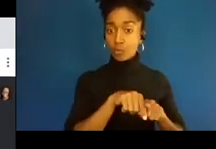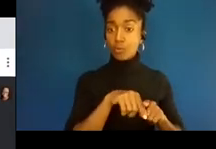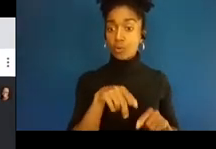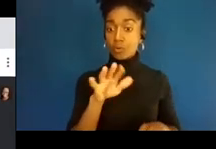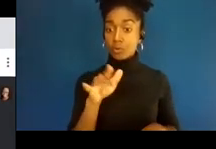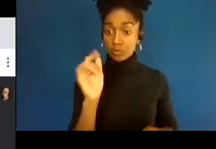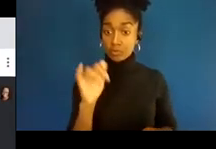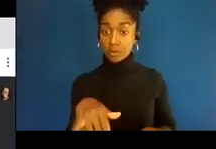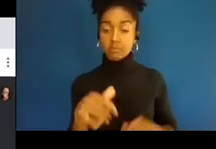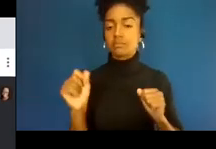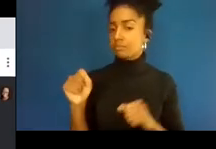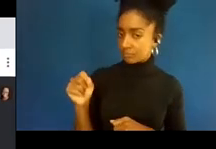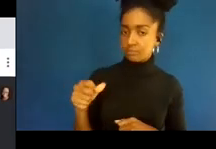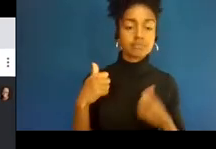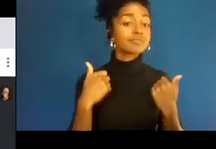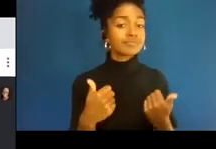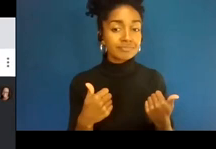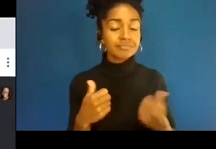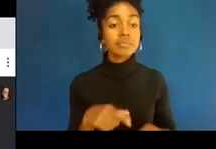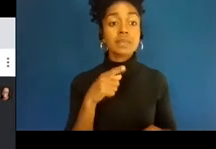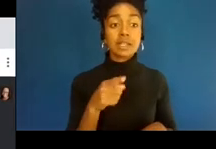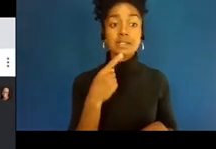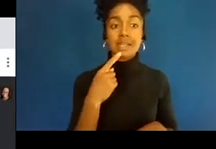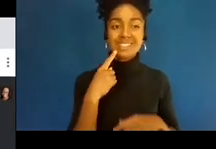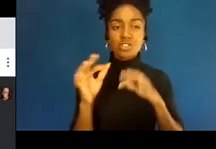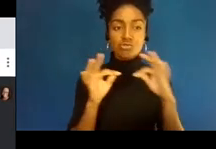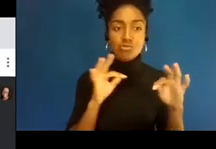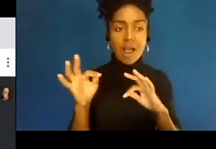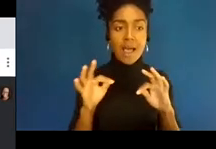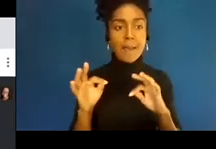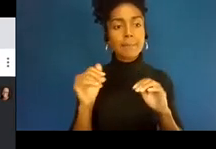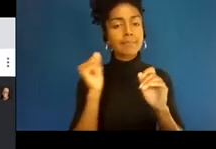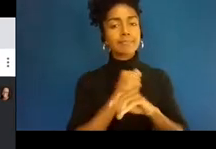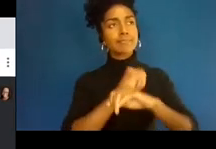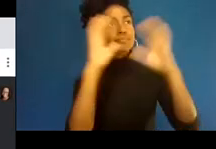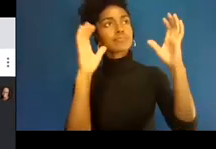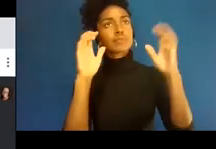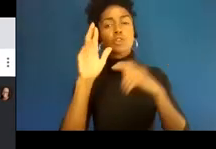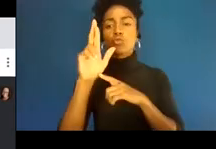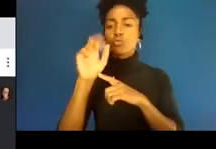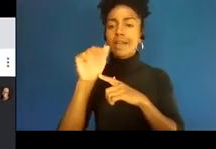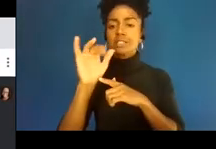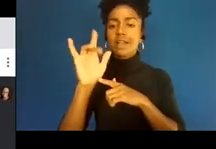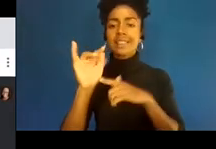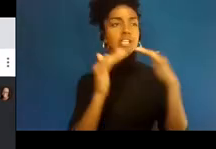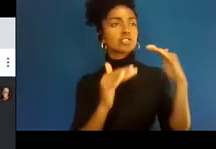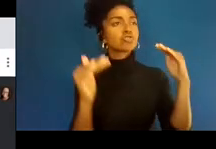This one says, "Describe the racially just future "that you want to see for your online writing center."